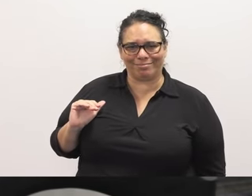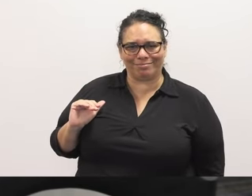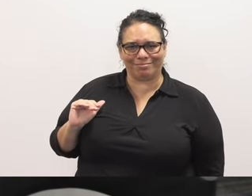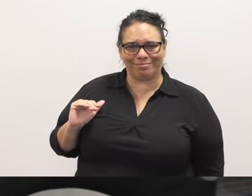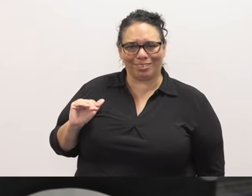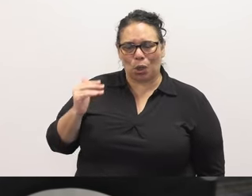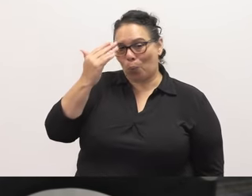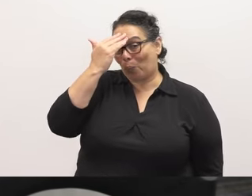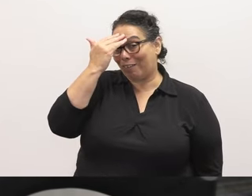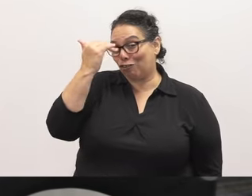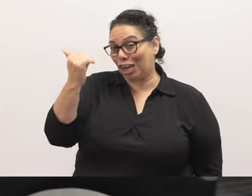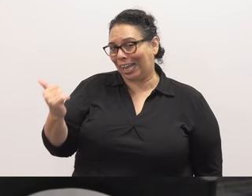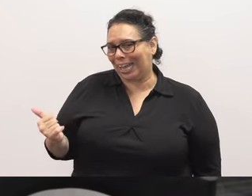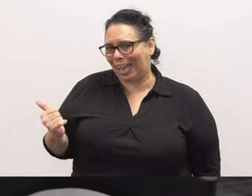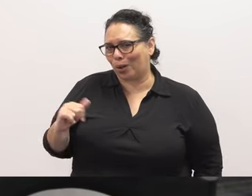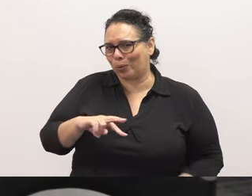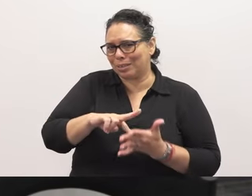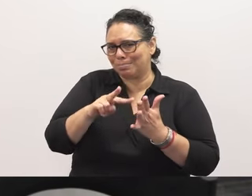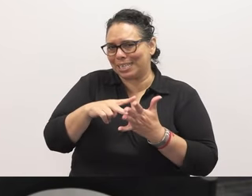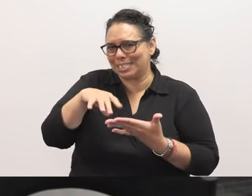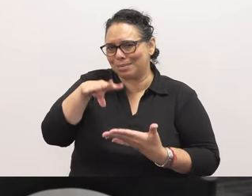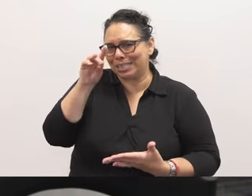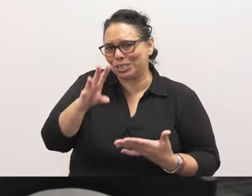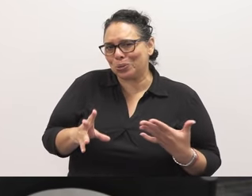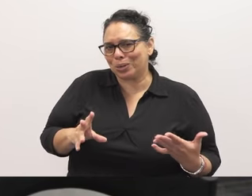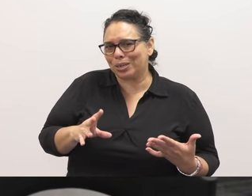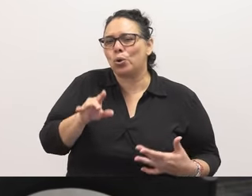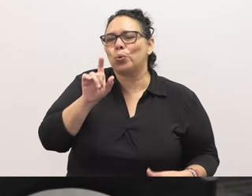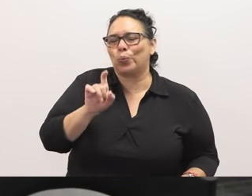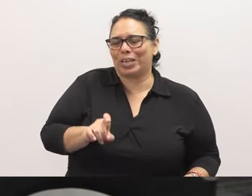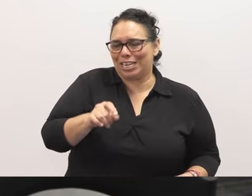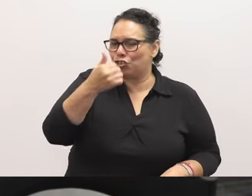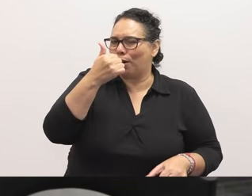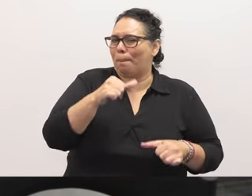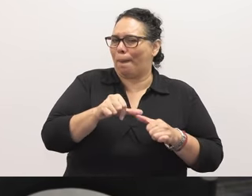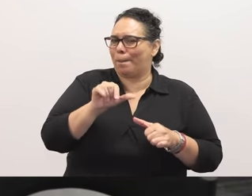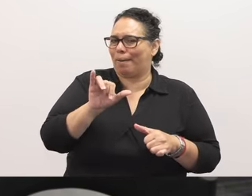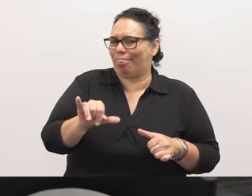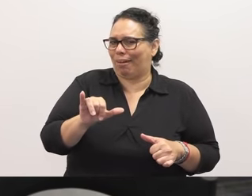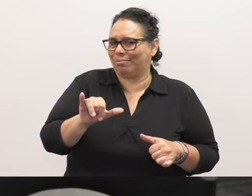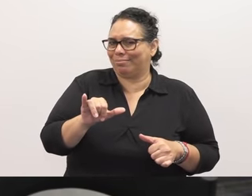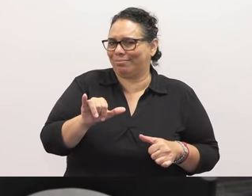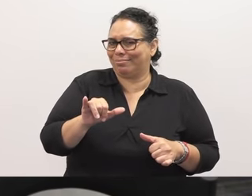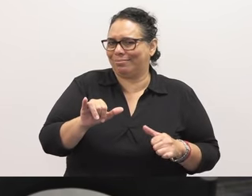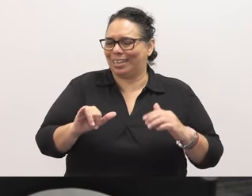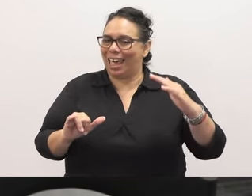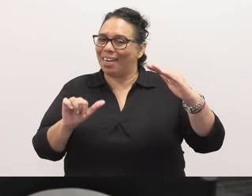we need to listen to those people, you know, who have not yet risen to our level of experience.